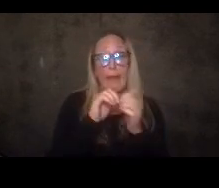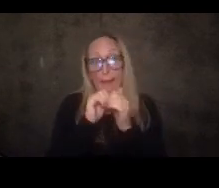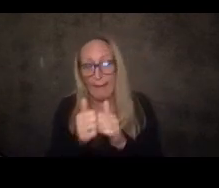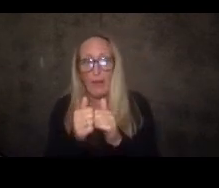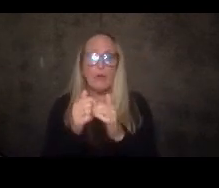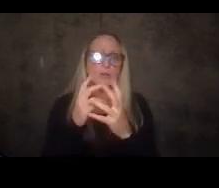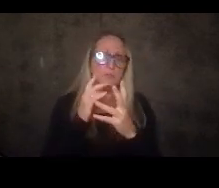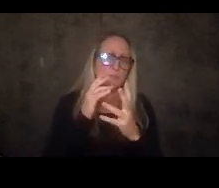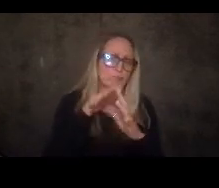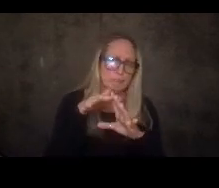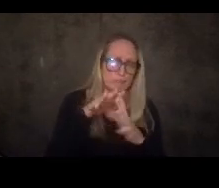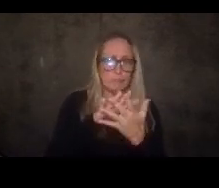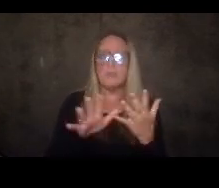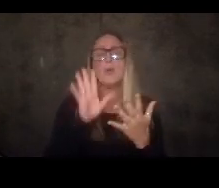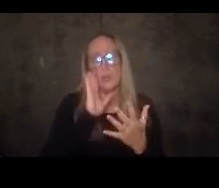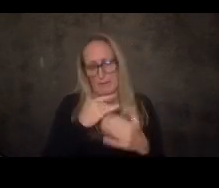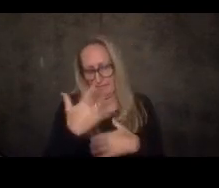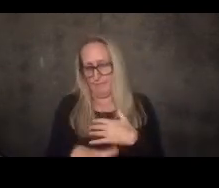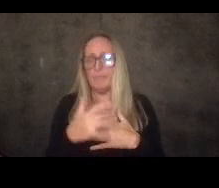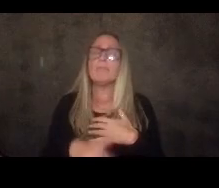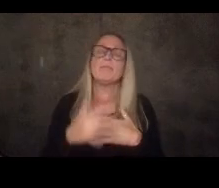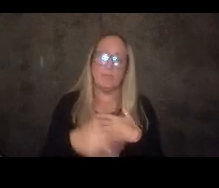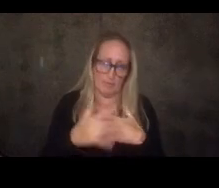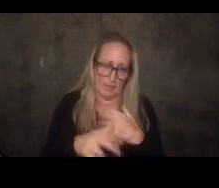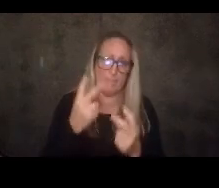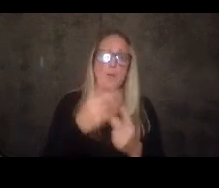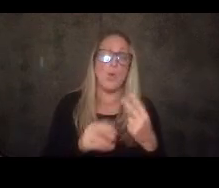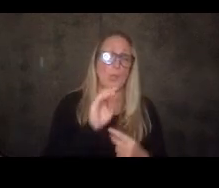the content are going to be available in both the web and